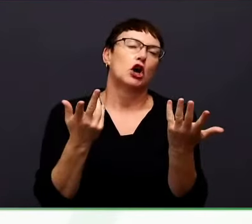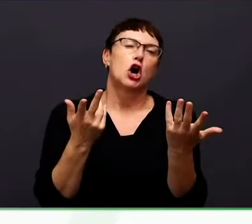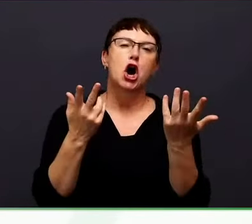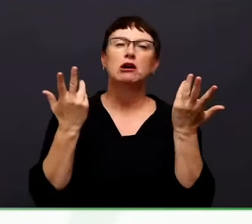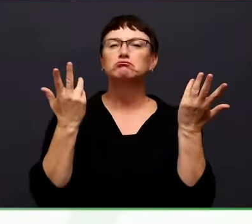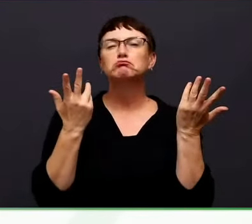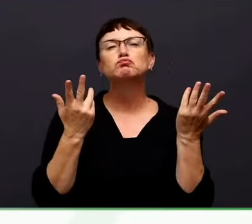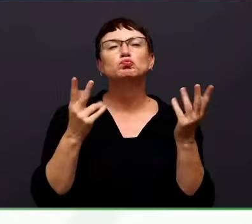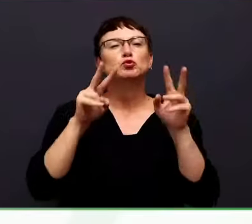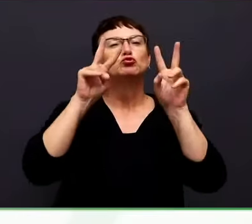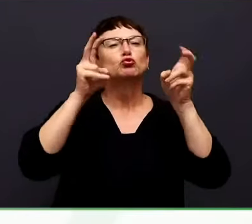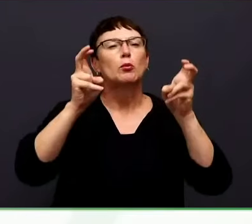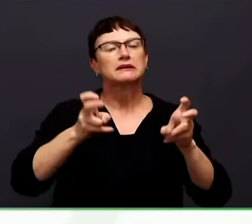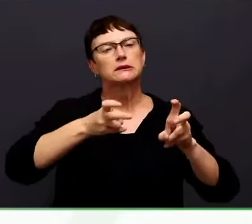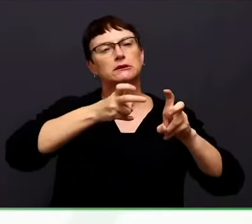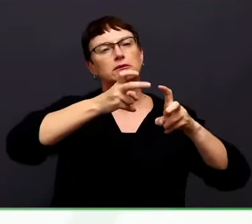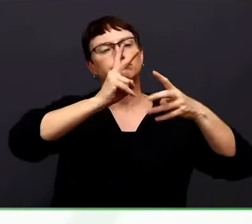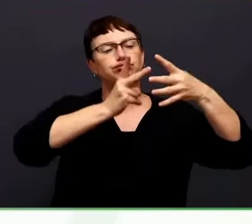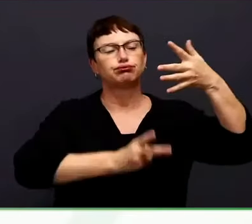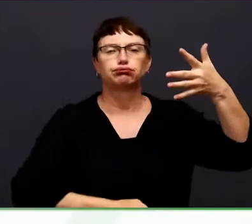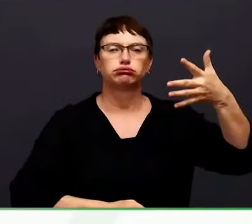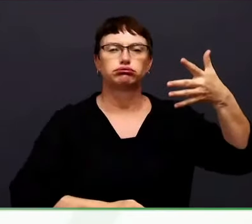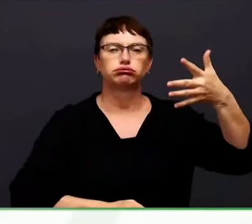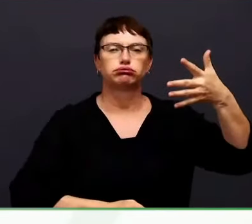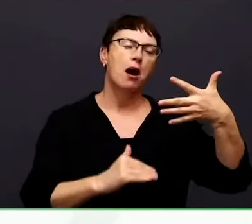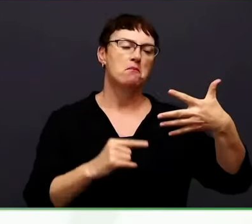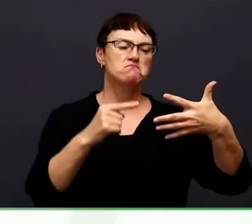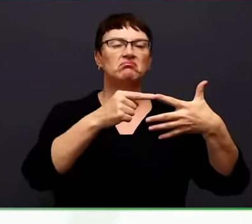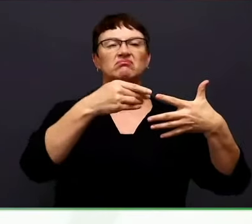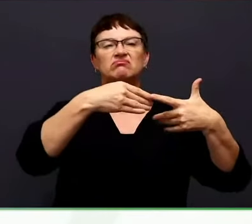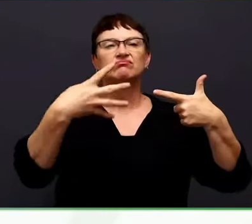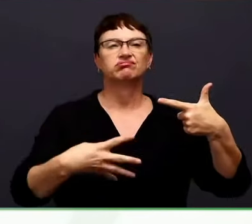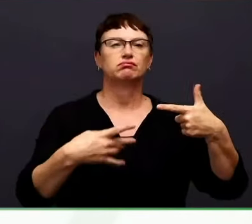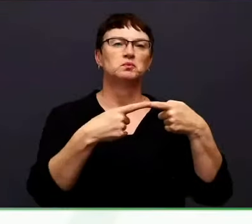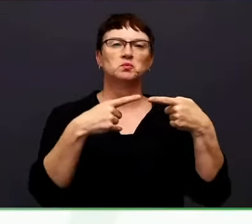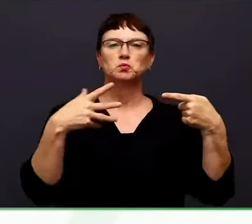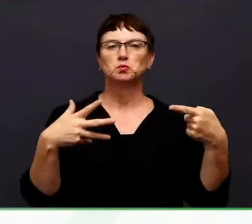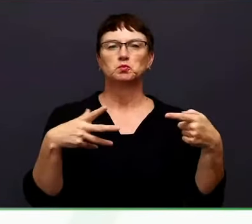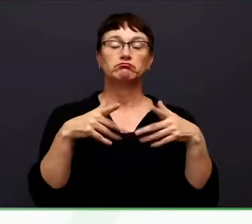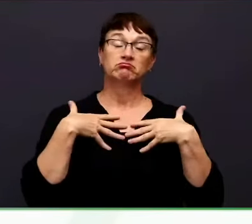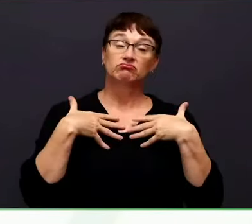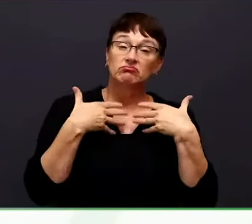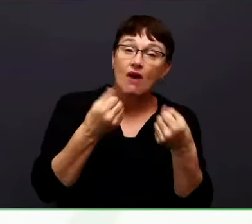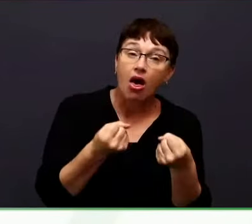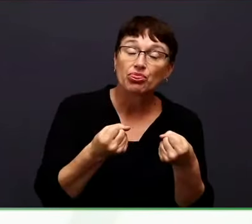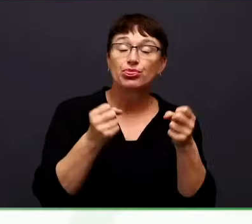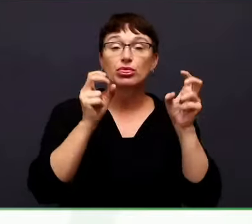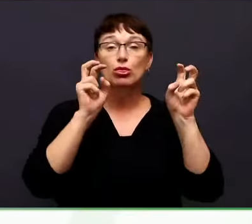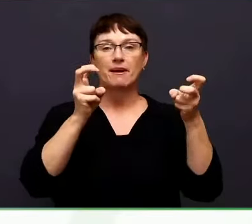Here you see the group, this is also accessible and has the script